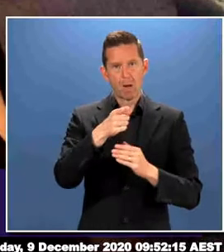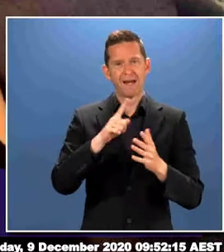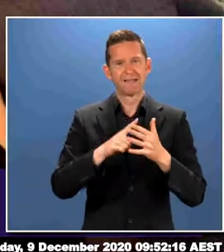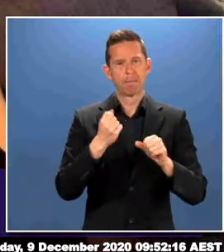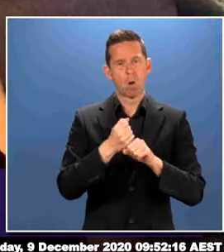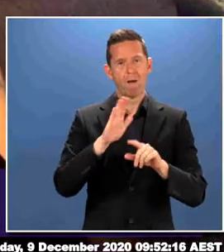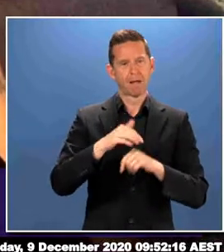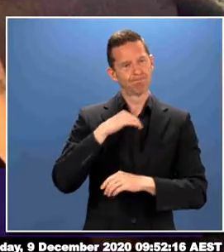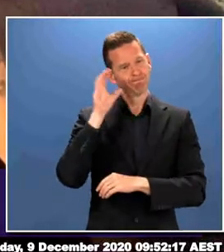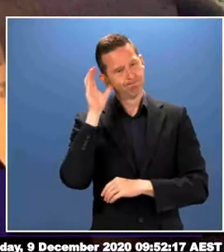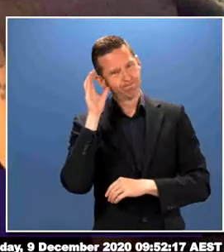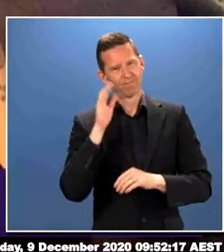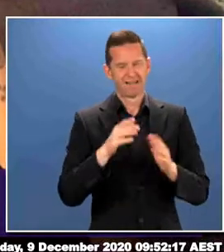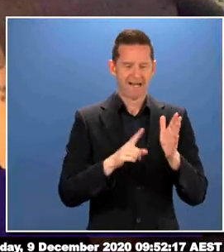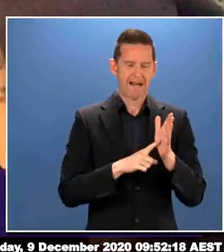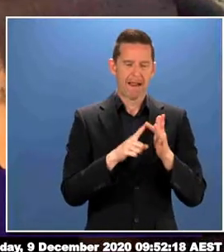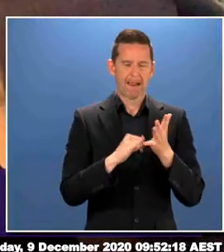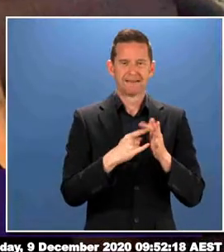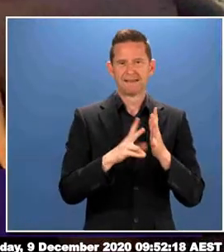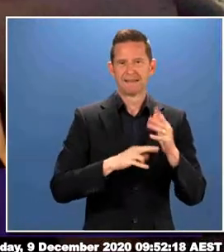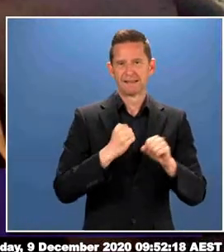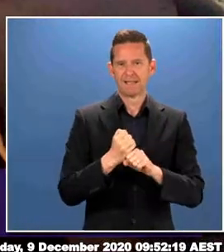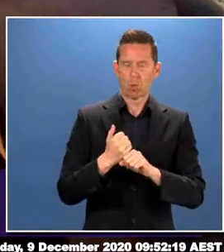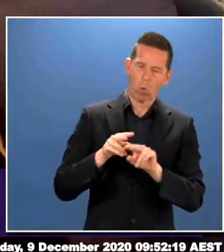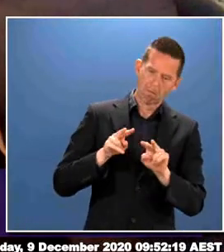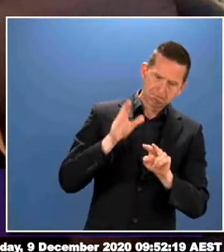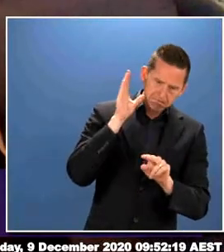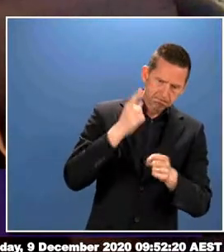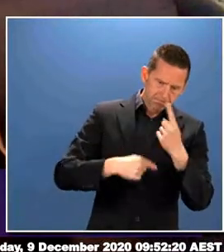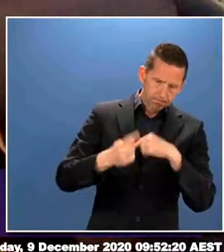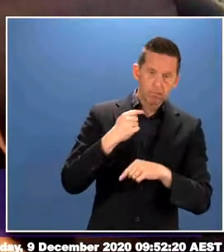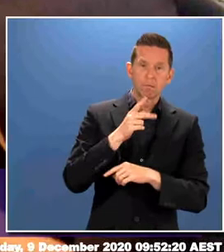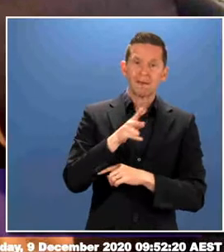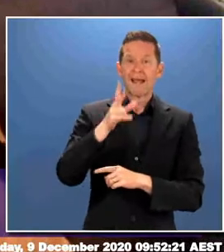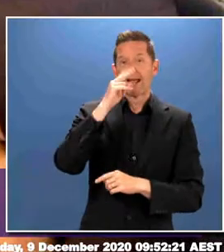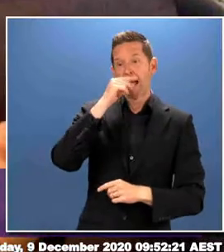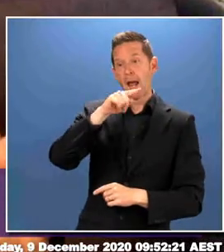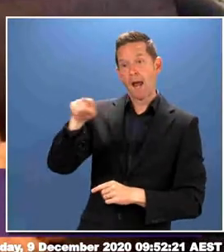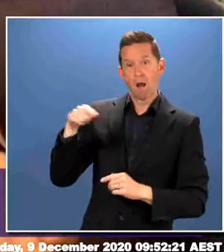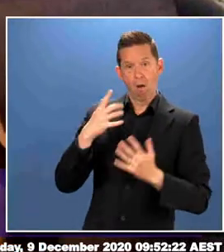For example, young people with disability often express that they did